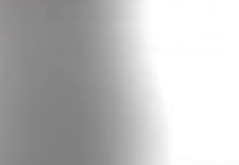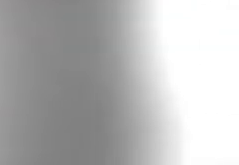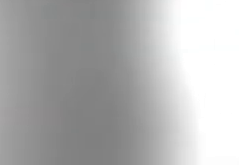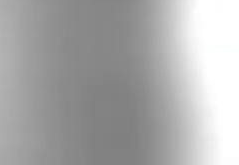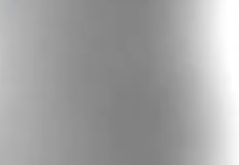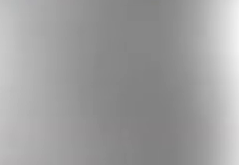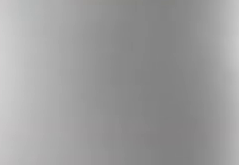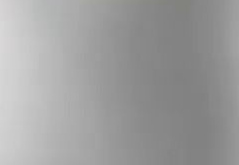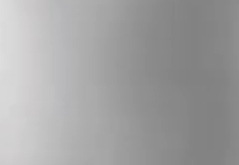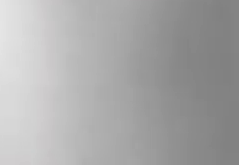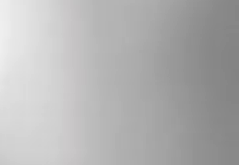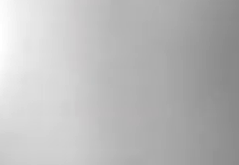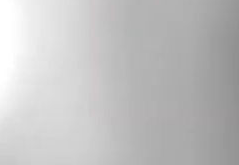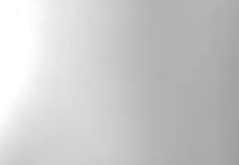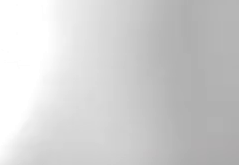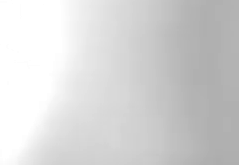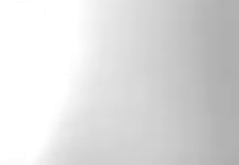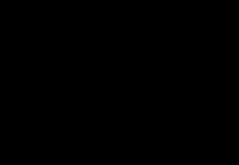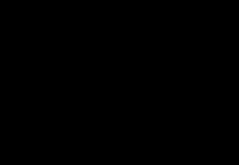hi hi